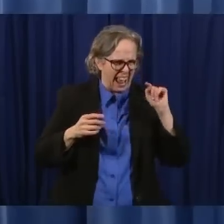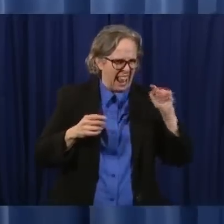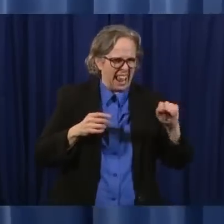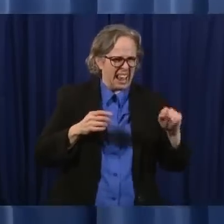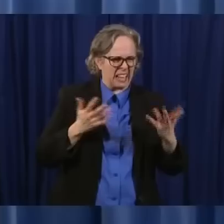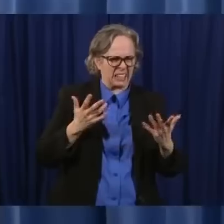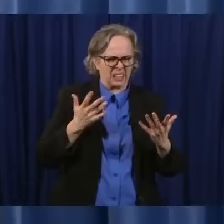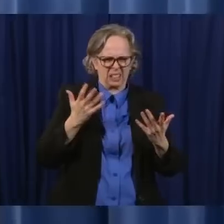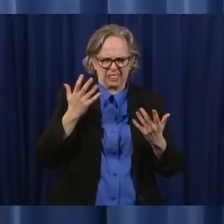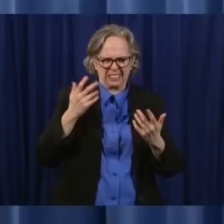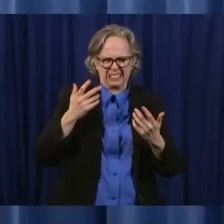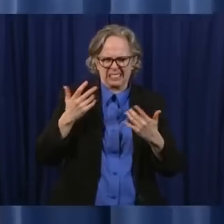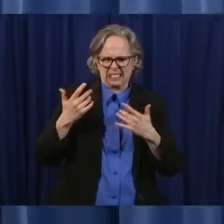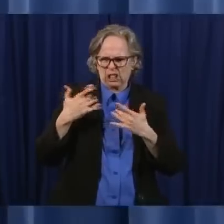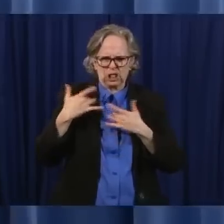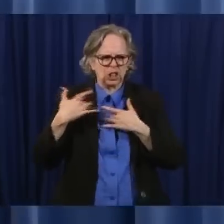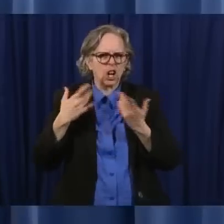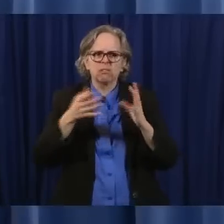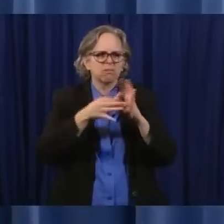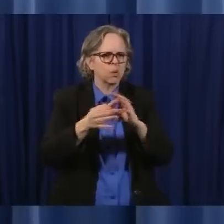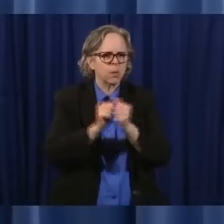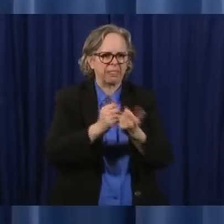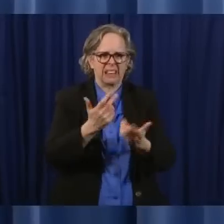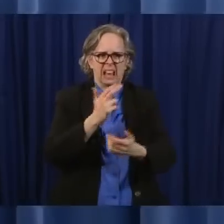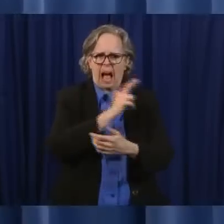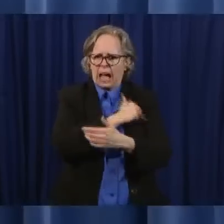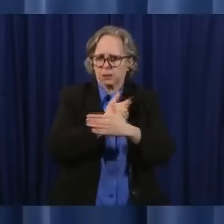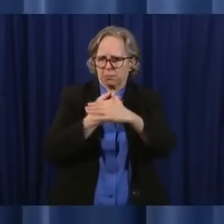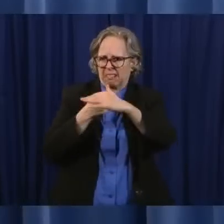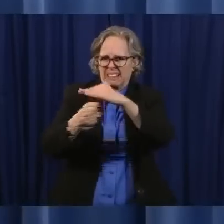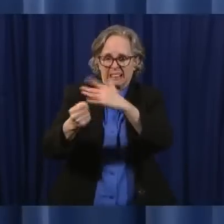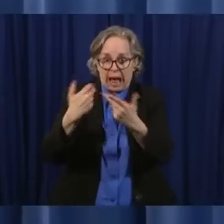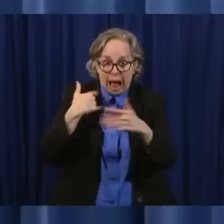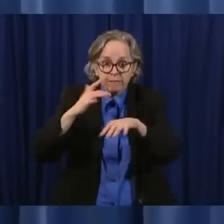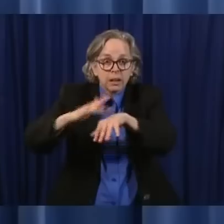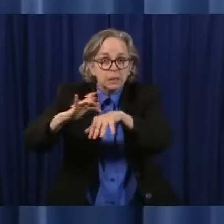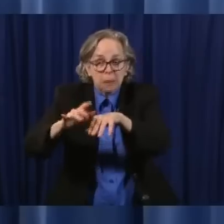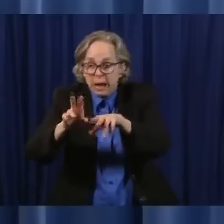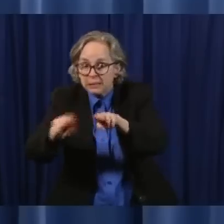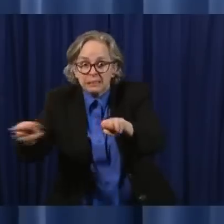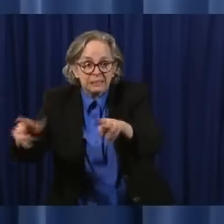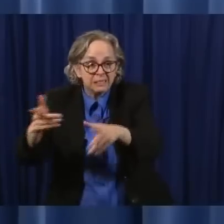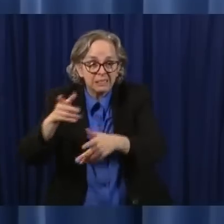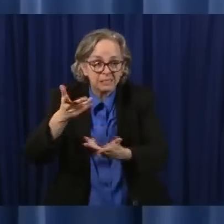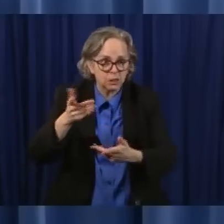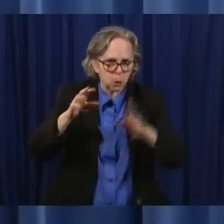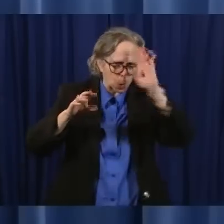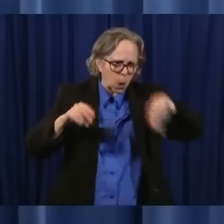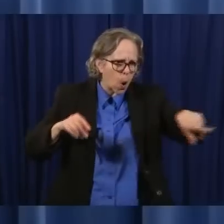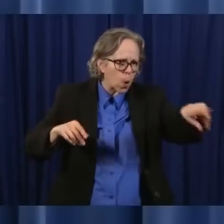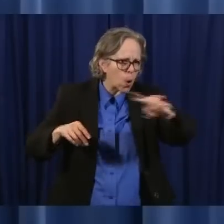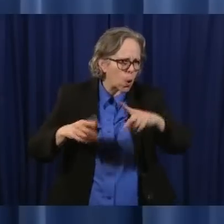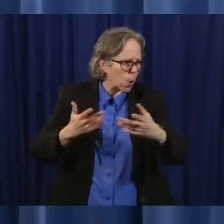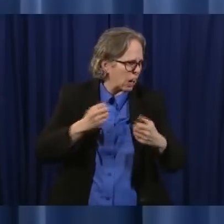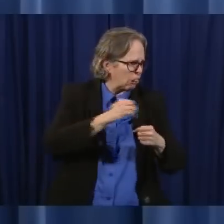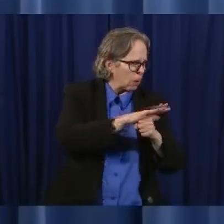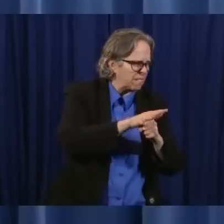DR. ACTON ISSUED AN ORDER POSTPONING ELECTIVE SURGERY. AND THE REASON DR. ACTON DID THAT WAS A CONCERN ABOUT